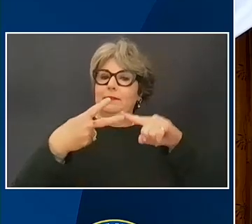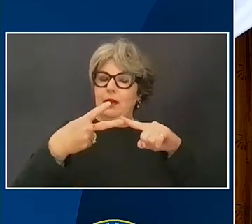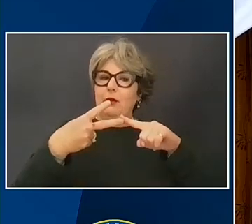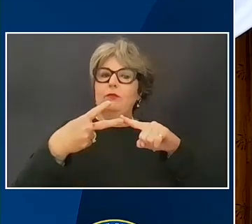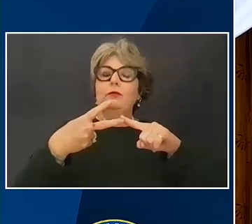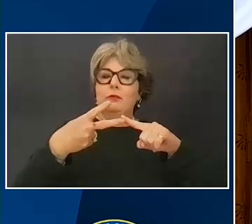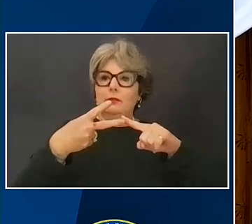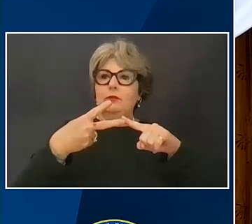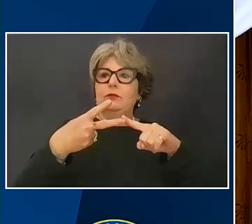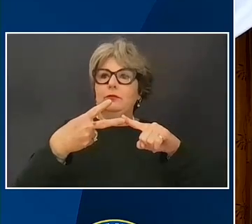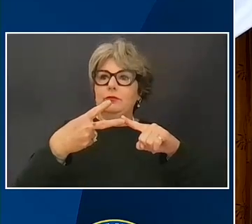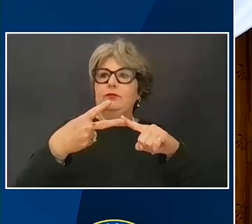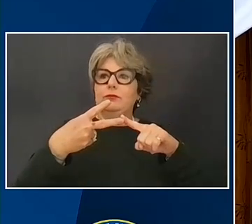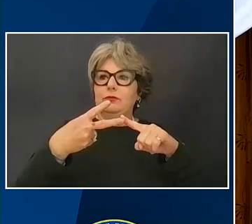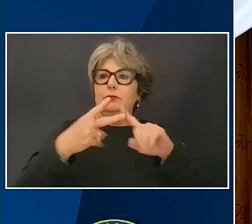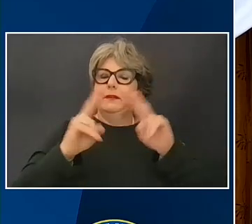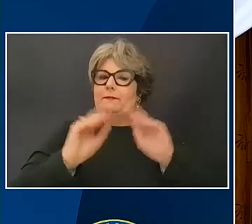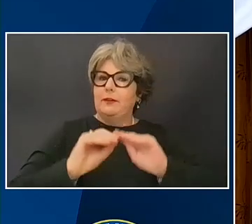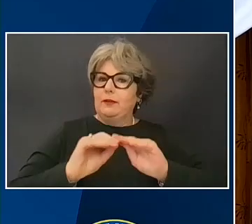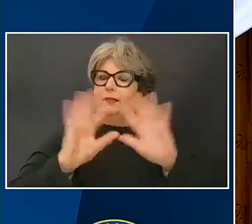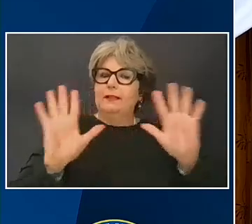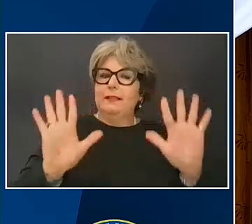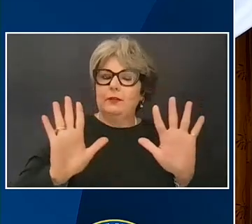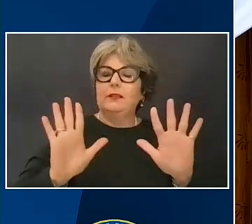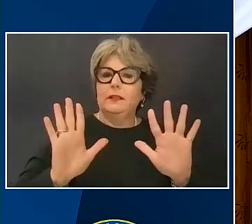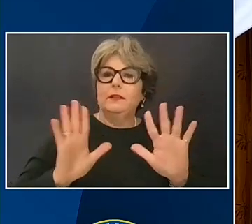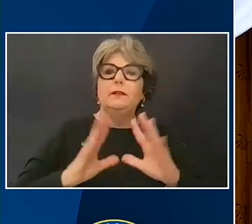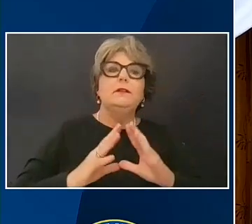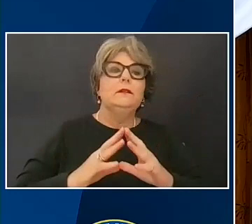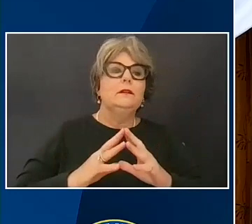very explicitly as the superseding